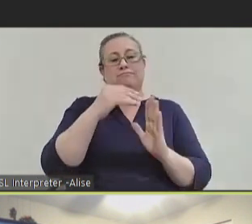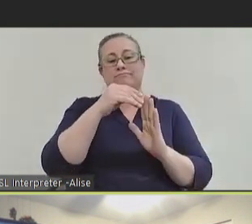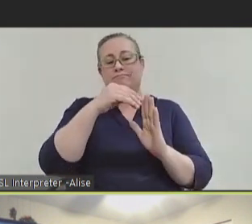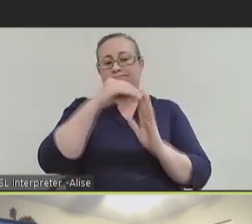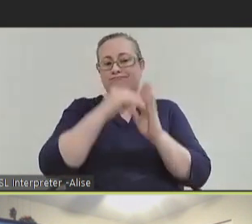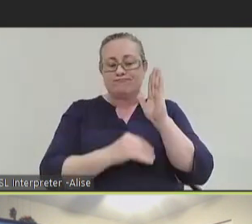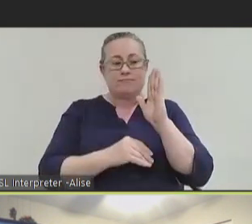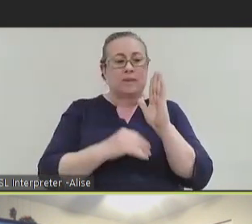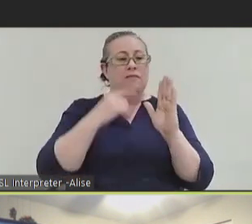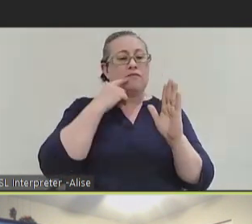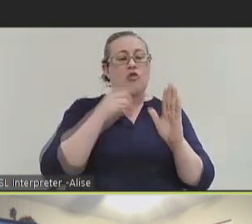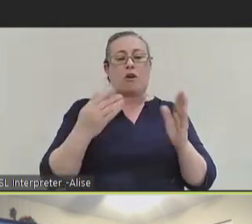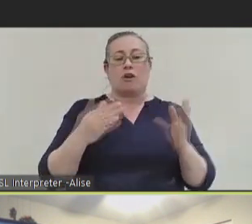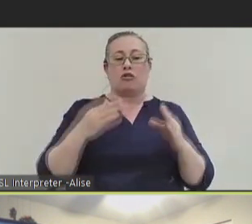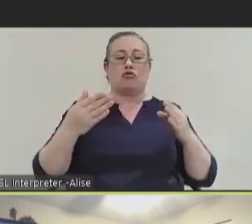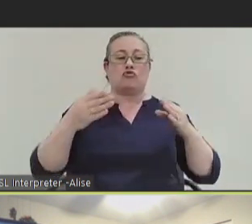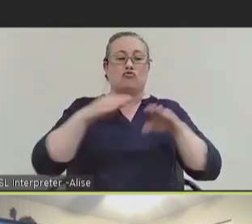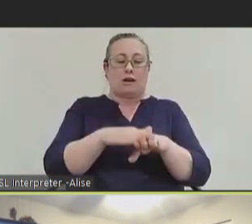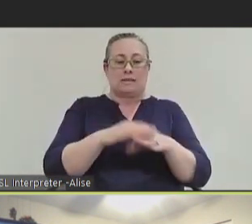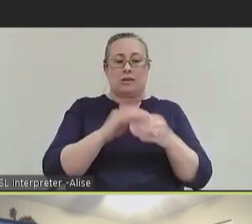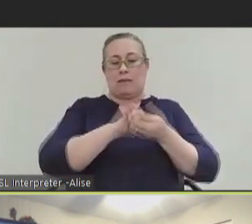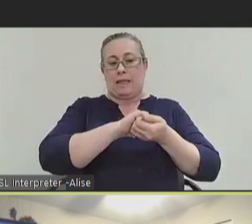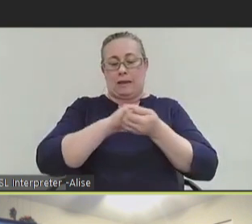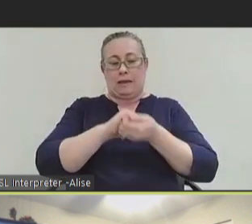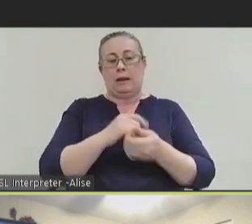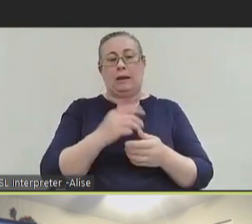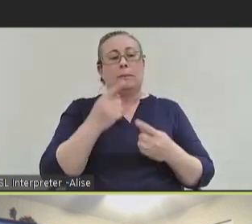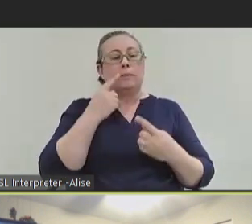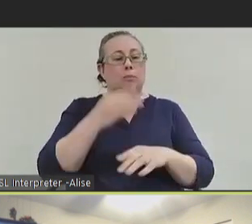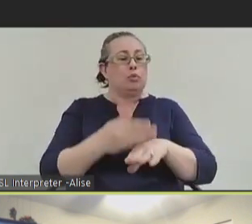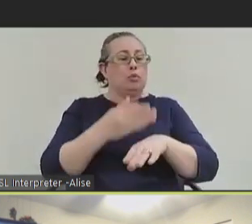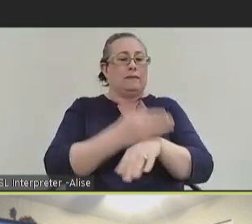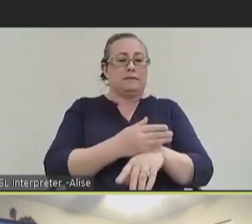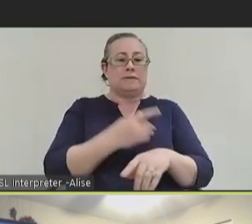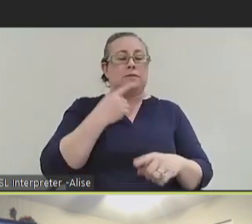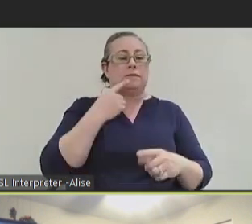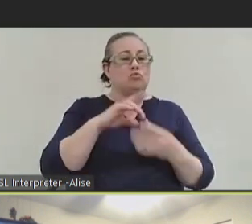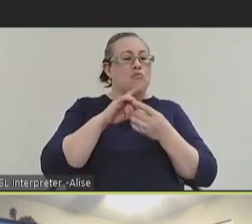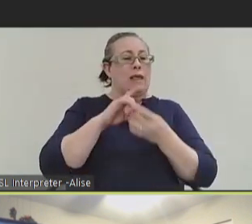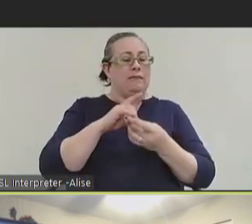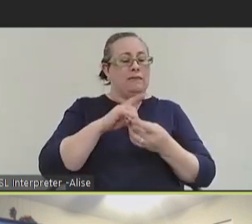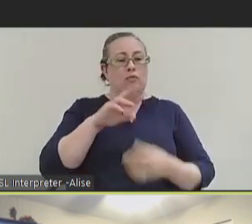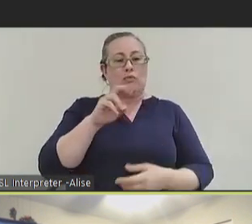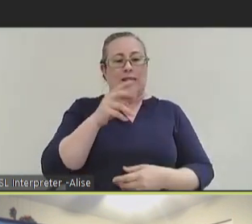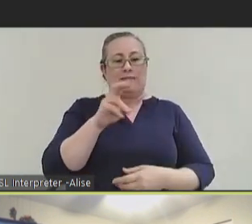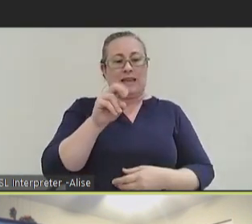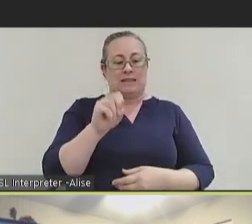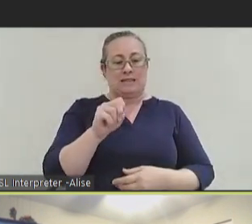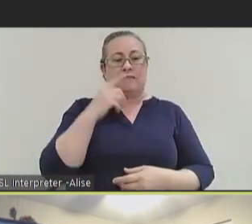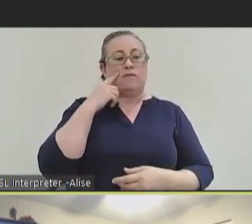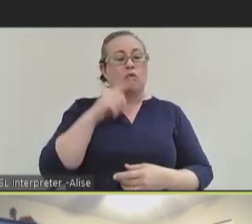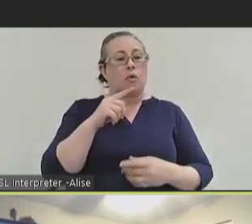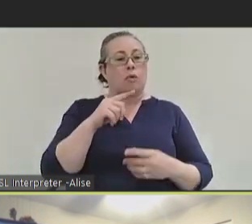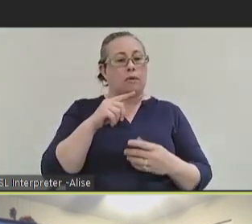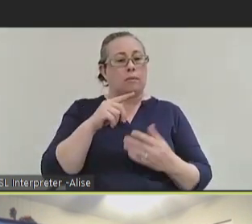and to improve the relevance, effectiveness, and efficiency of immunization programming in Canada.